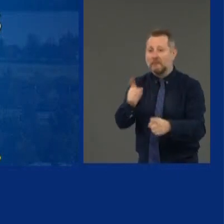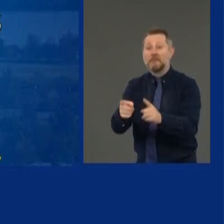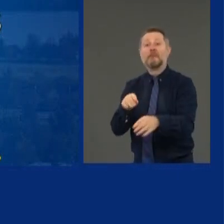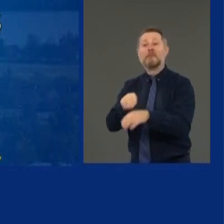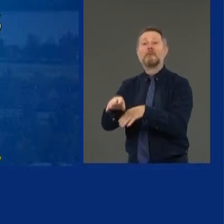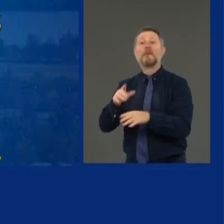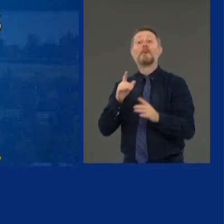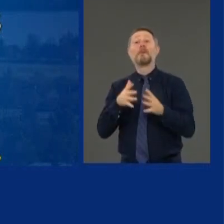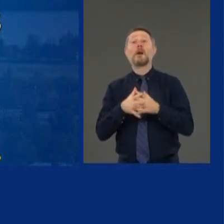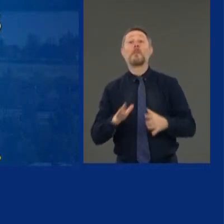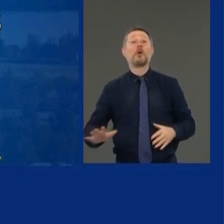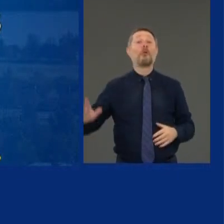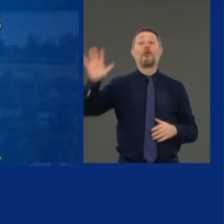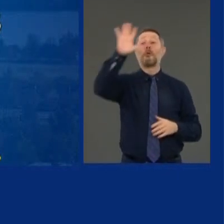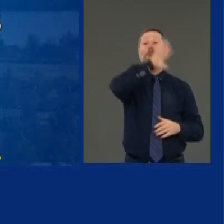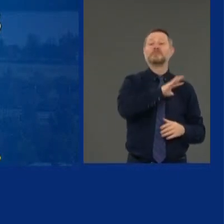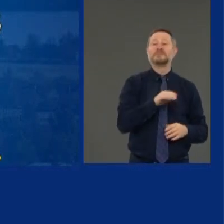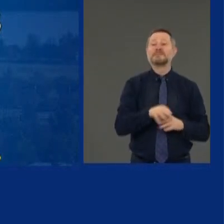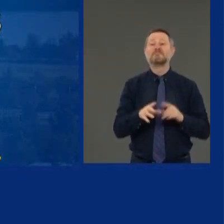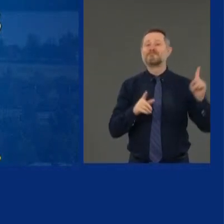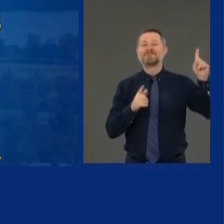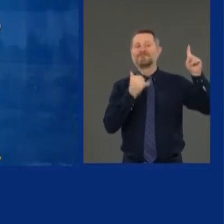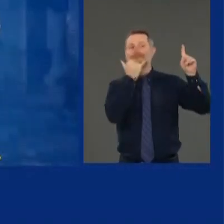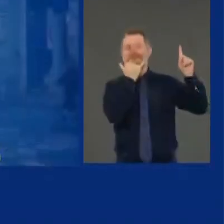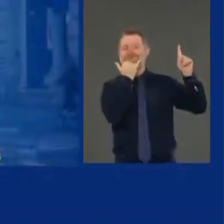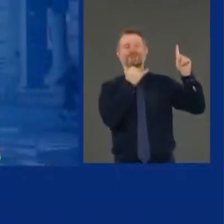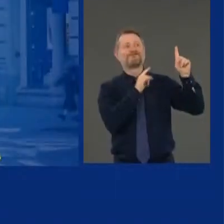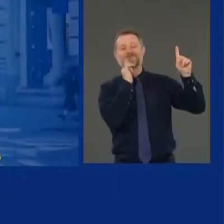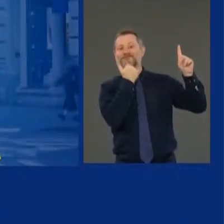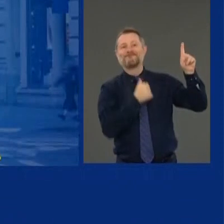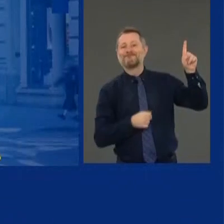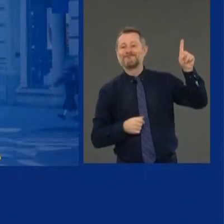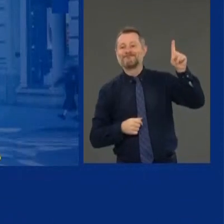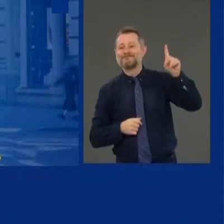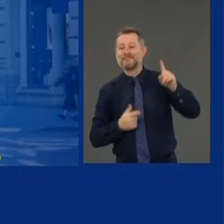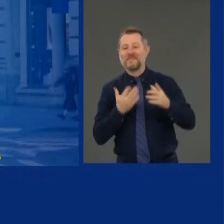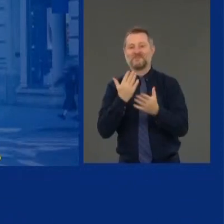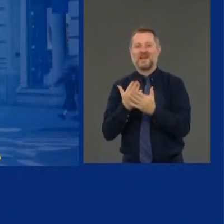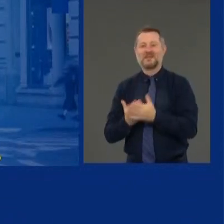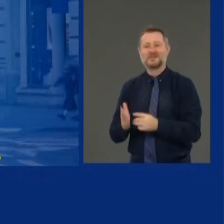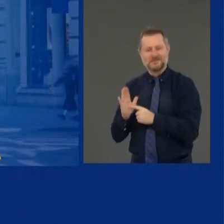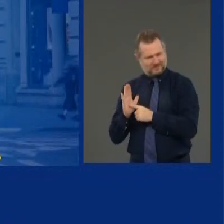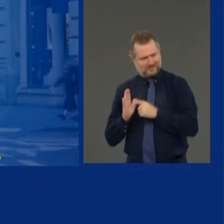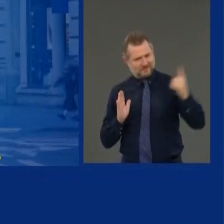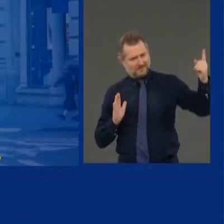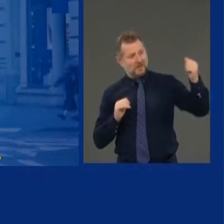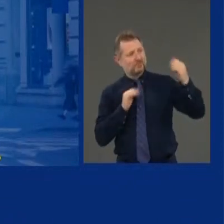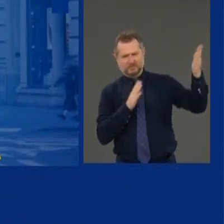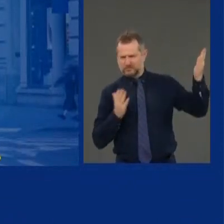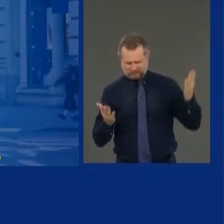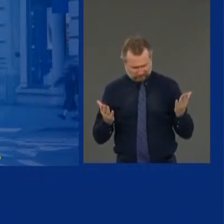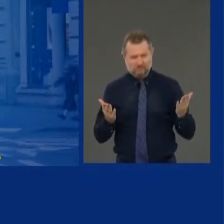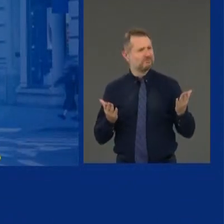AND HOW IT'S ADVISING STATES AND THE PEOPLE OF THIS NATION ON THE